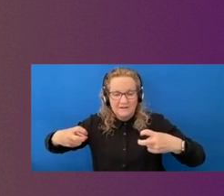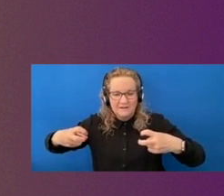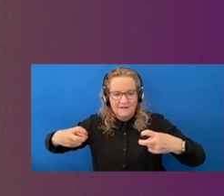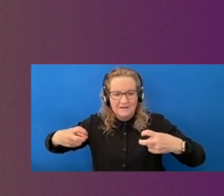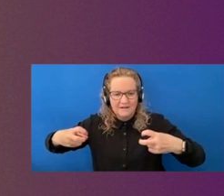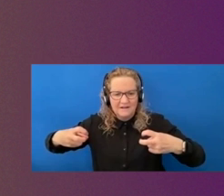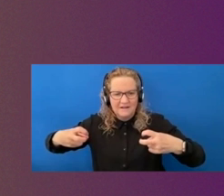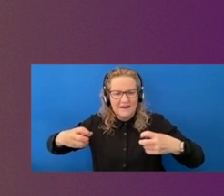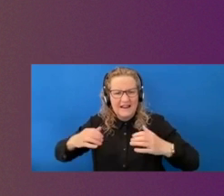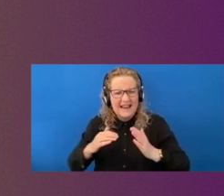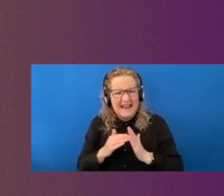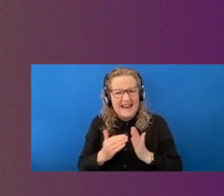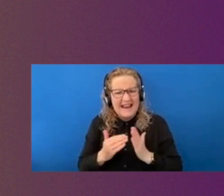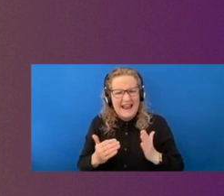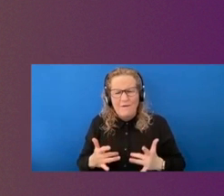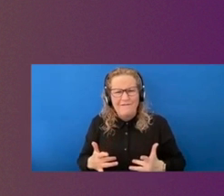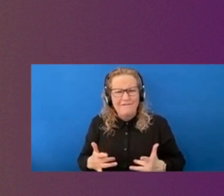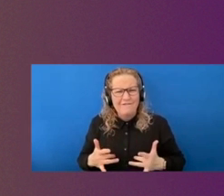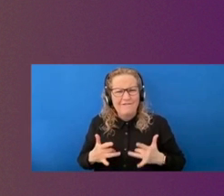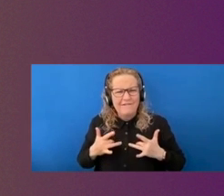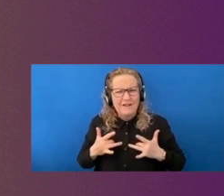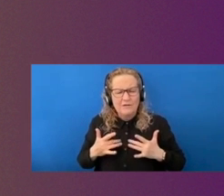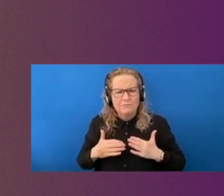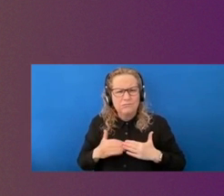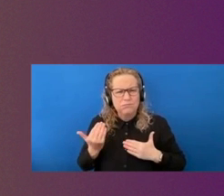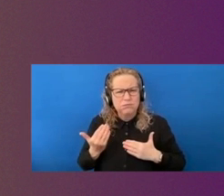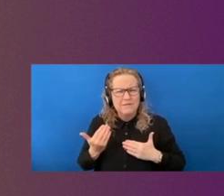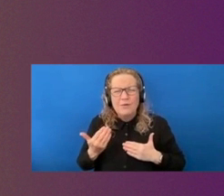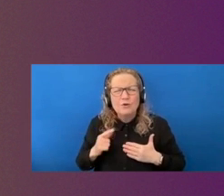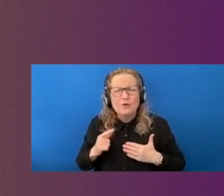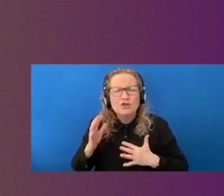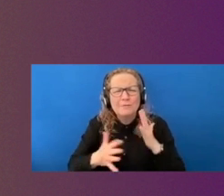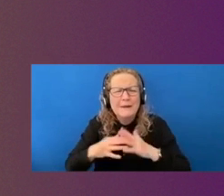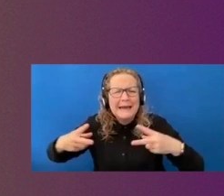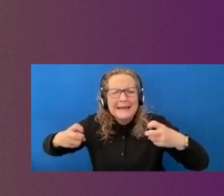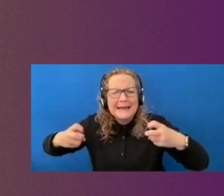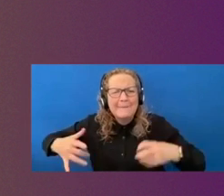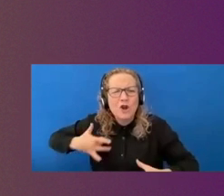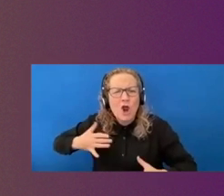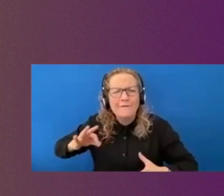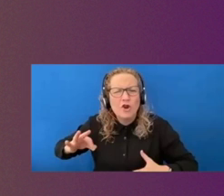thought like captioning wasn't very common just four years ago yeah because I was looking for it